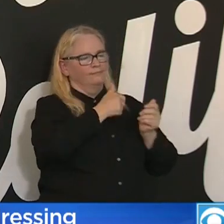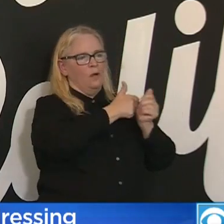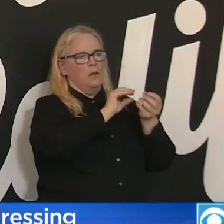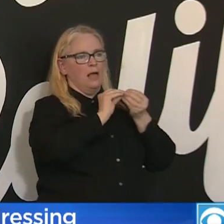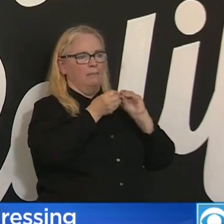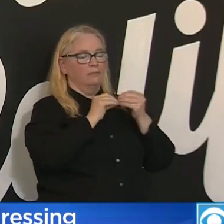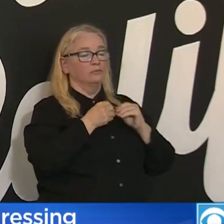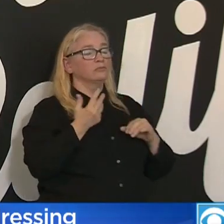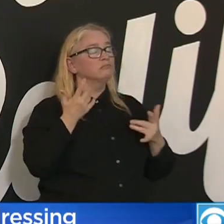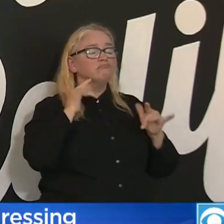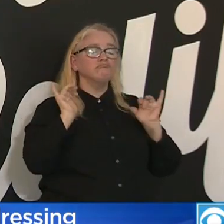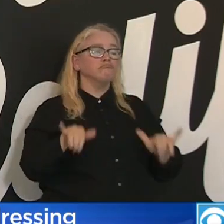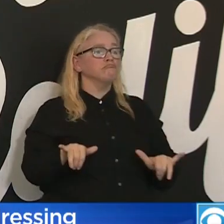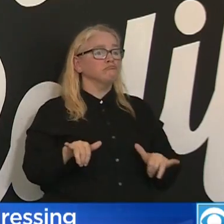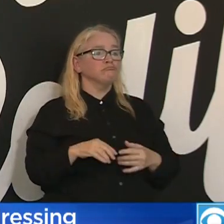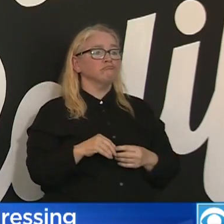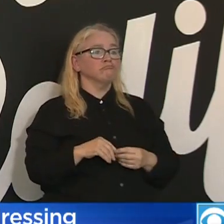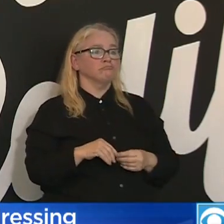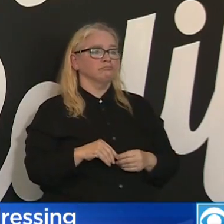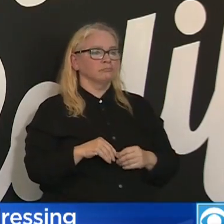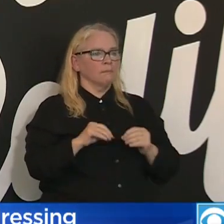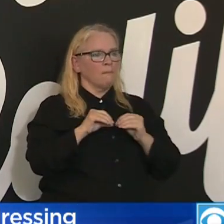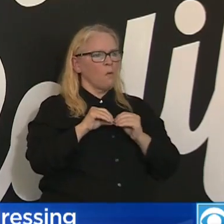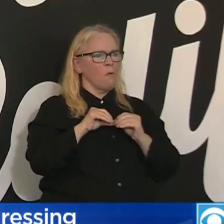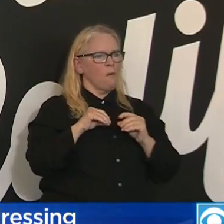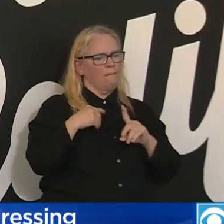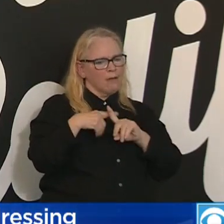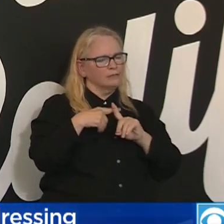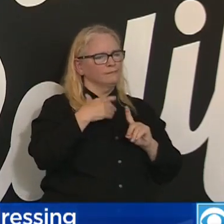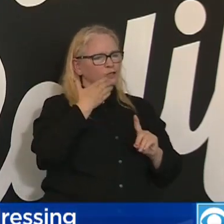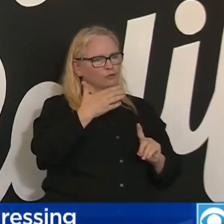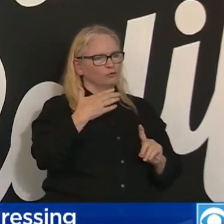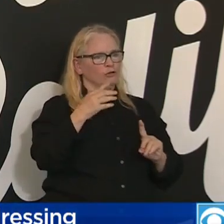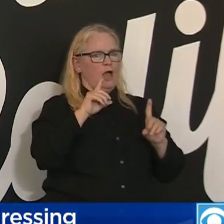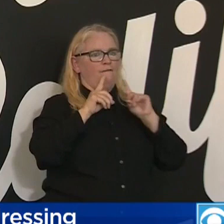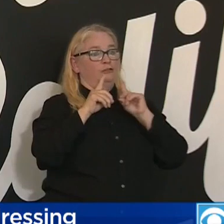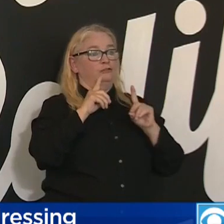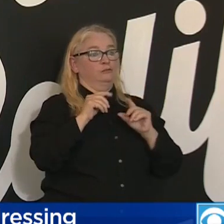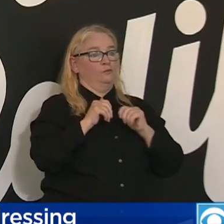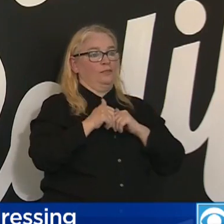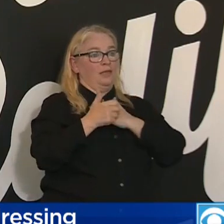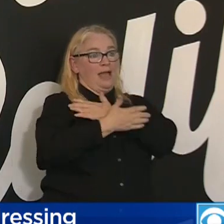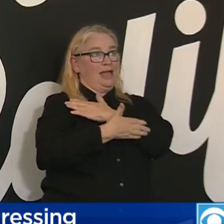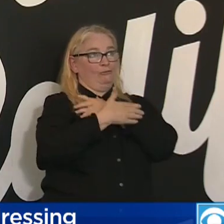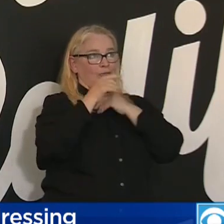THIS NEW PHASE AND FINAL WORDS BEFORE I OPEN UP FOR